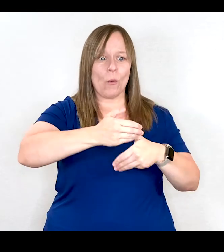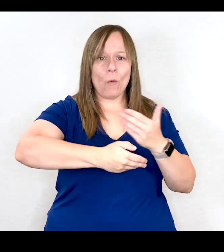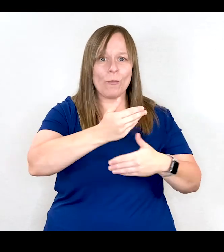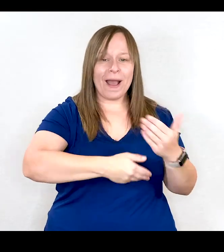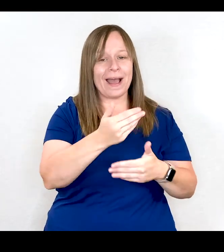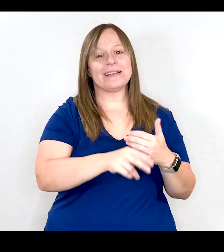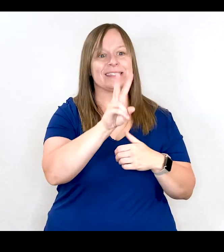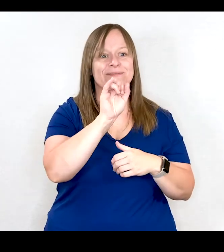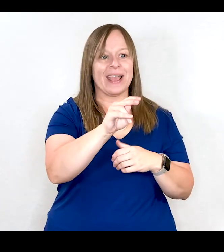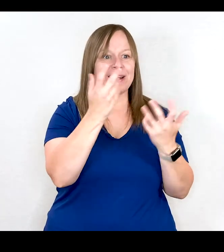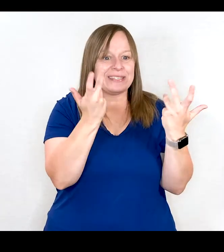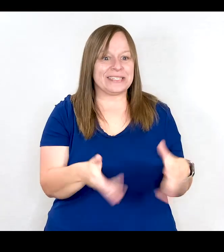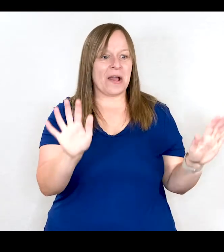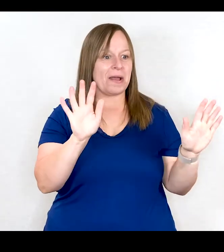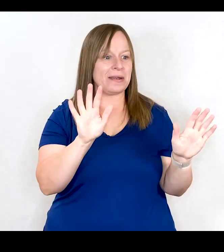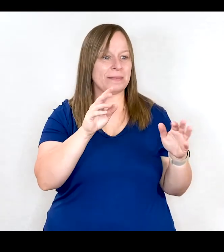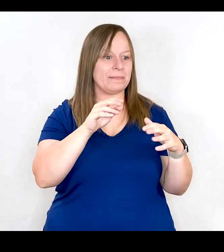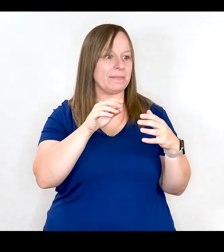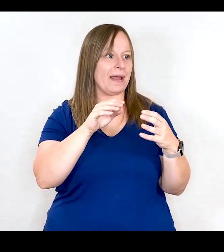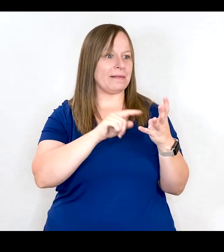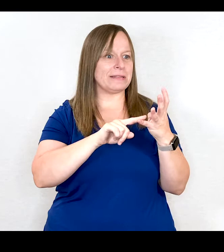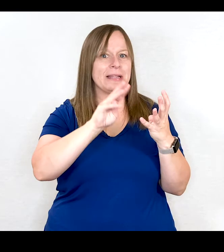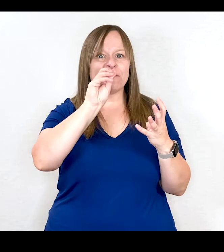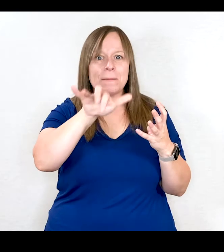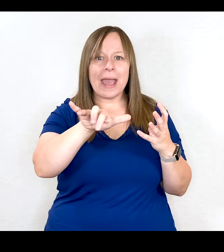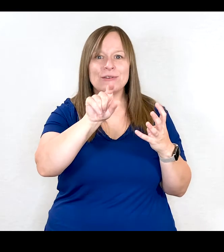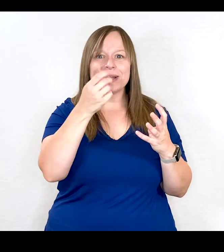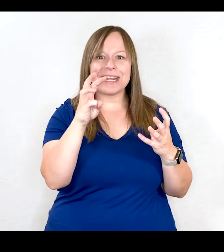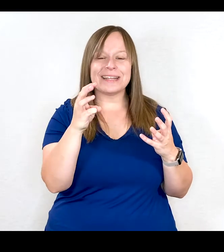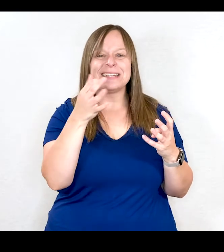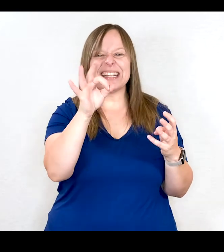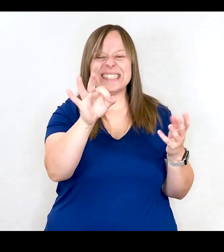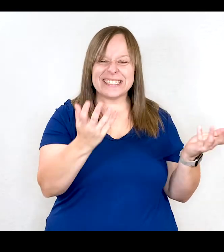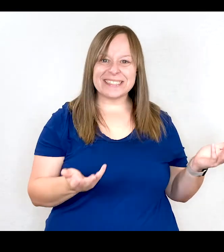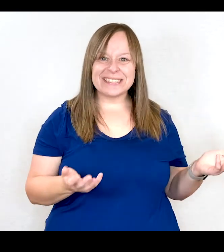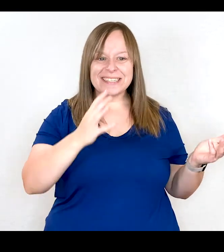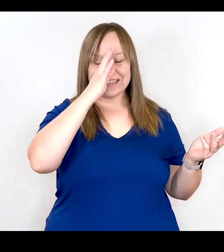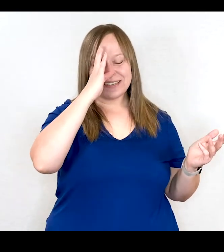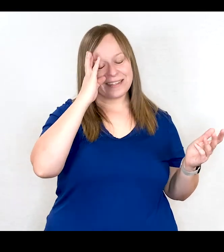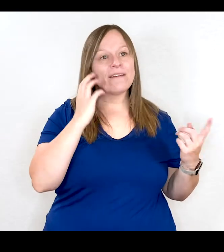of the whole process because the van was done by the end of May of 2019.